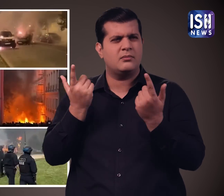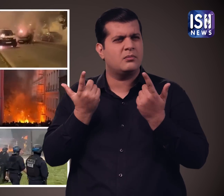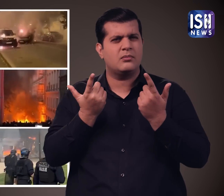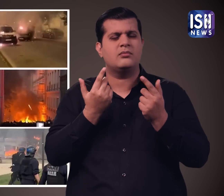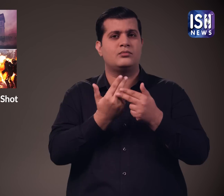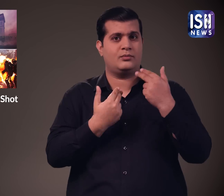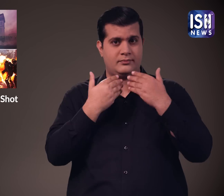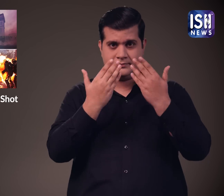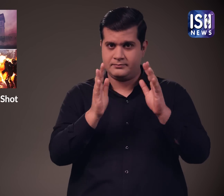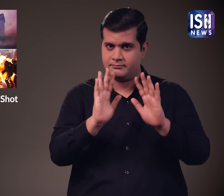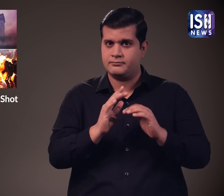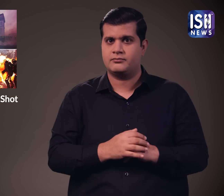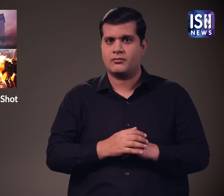Let me tell you the reason for this.